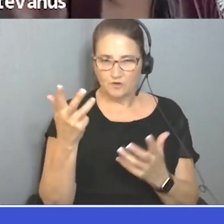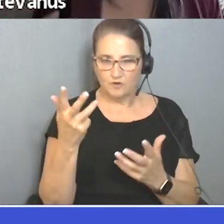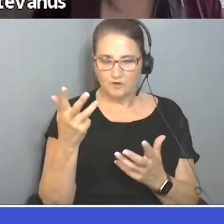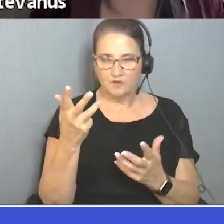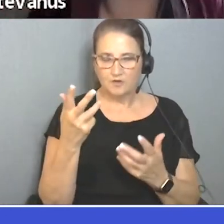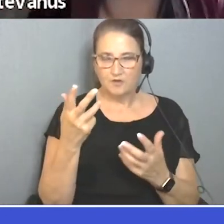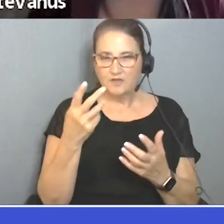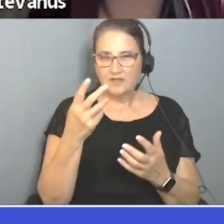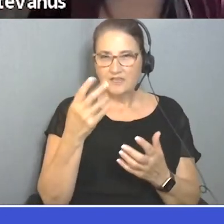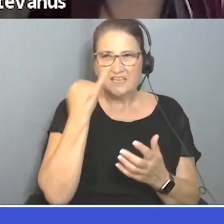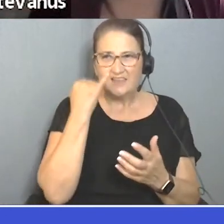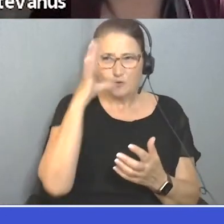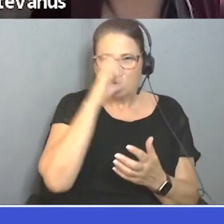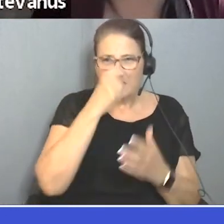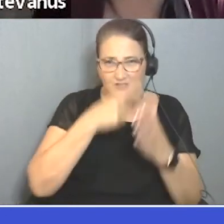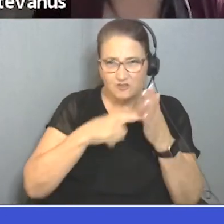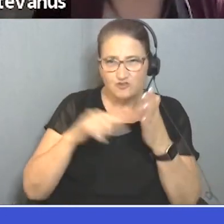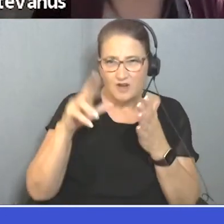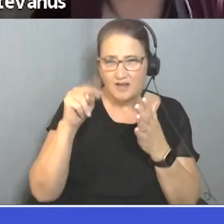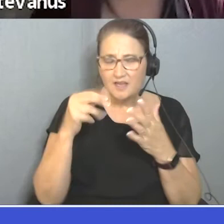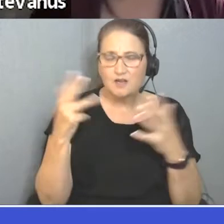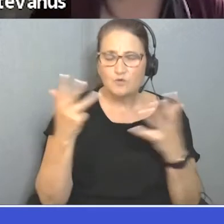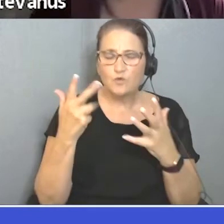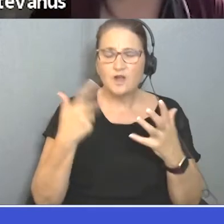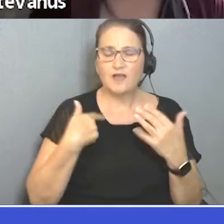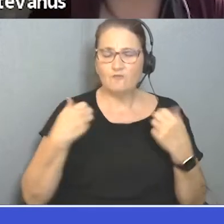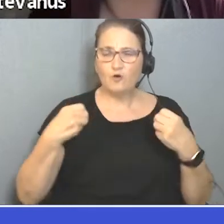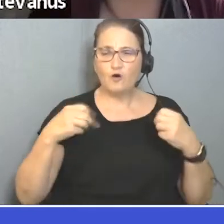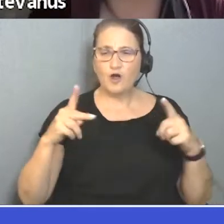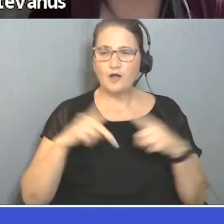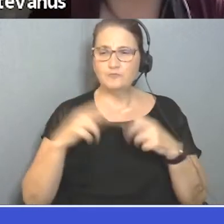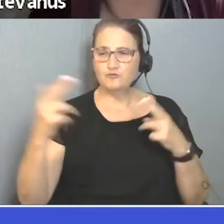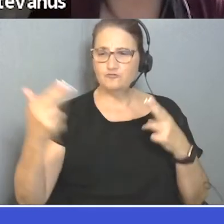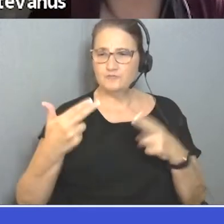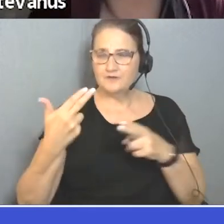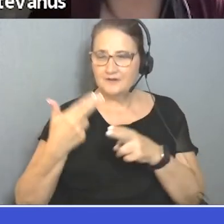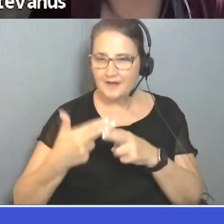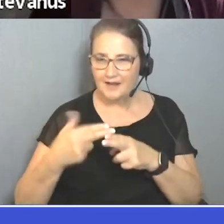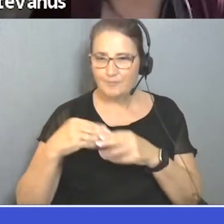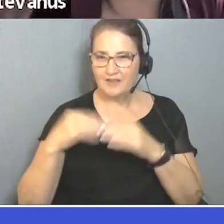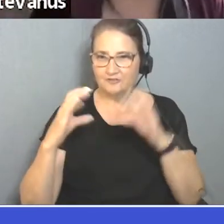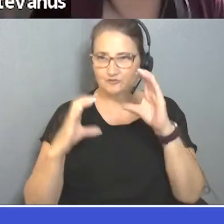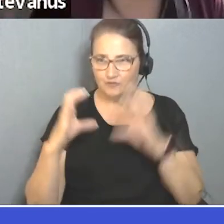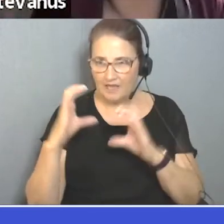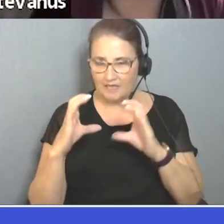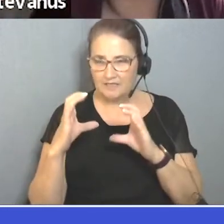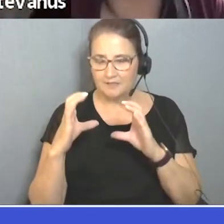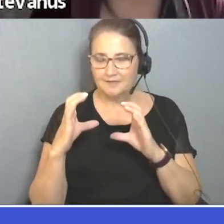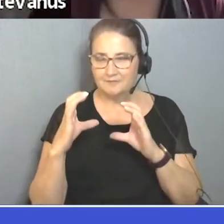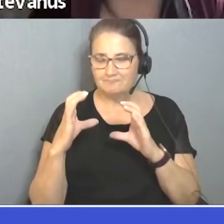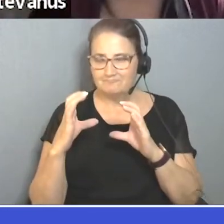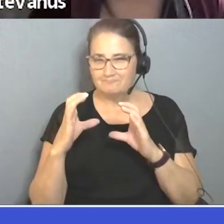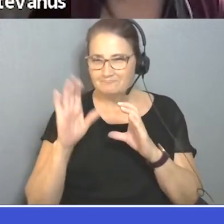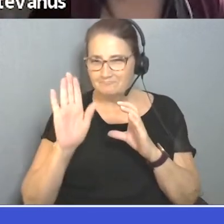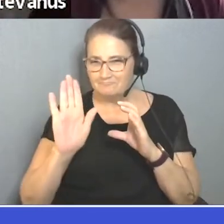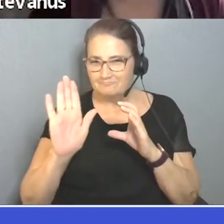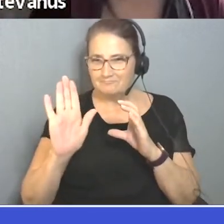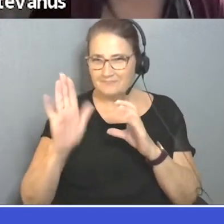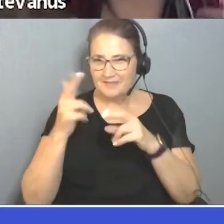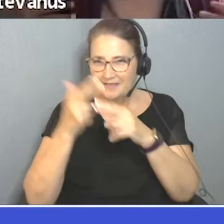the beginning, as a check-in, we had the opportunity to just introduce ourselves in the chat and put your name, your pronoun, where